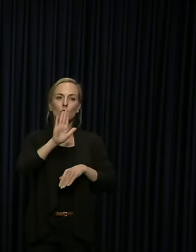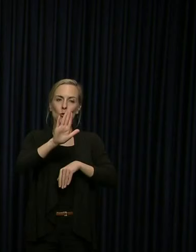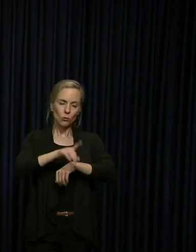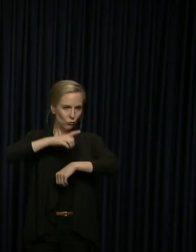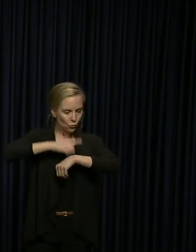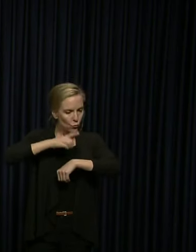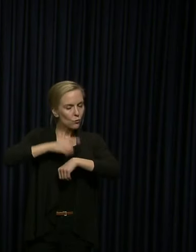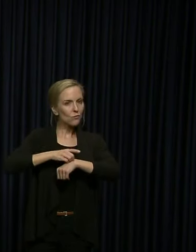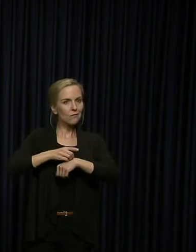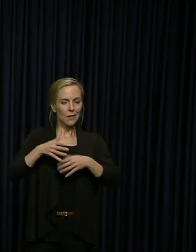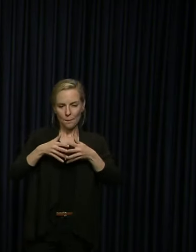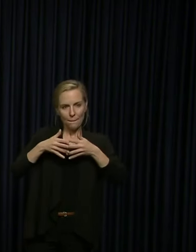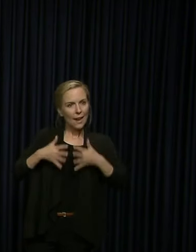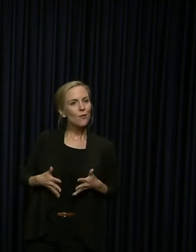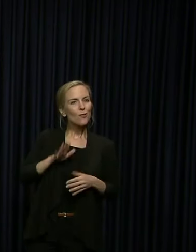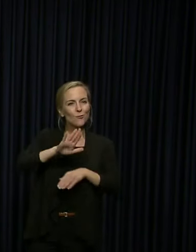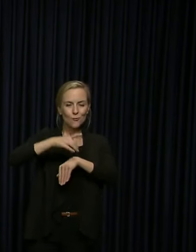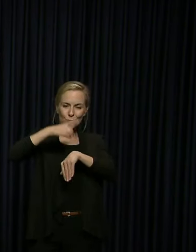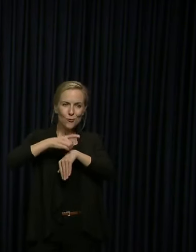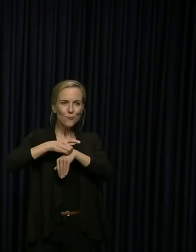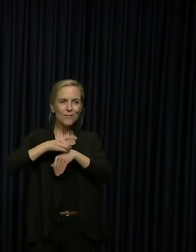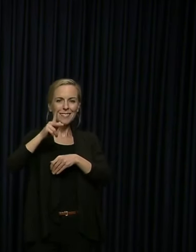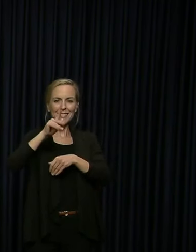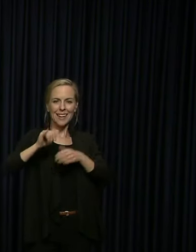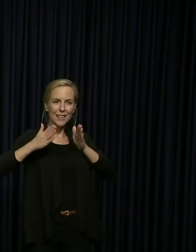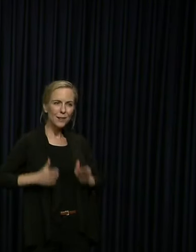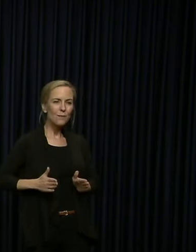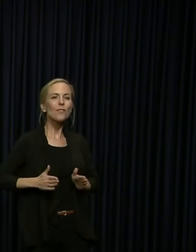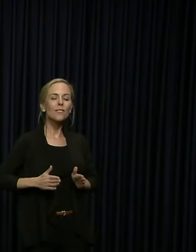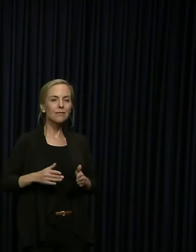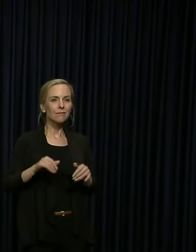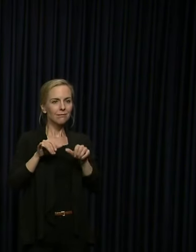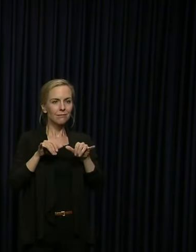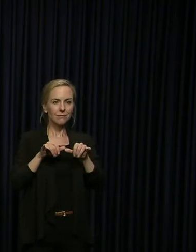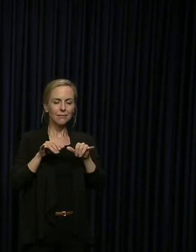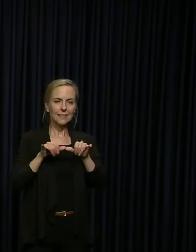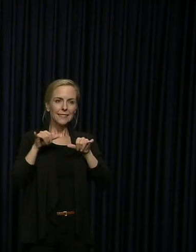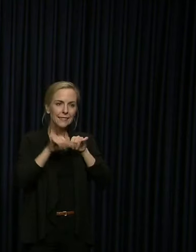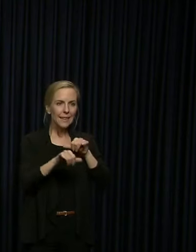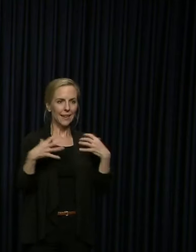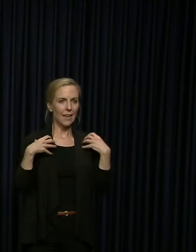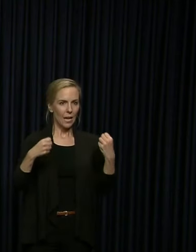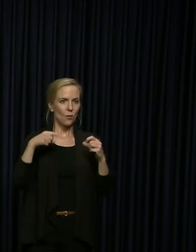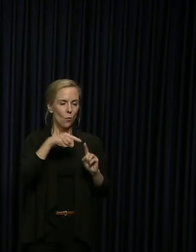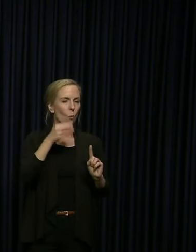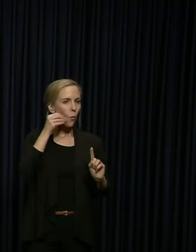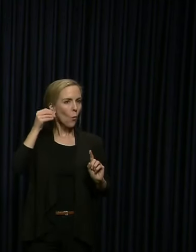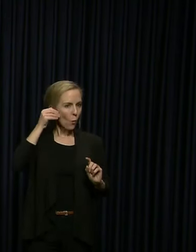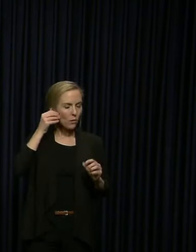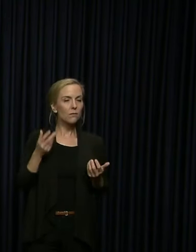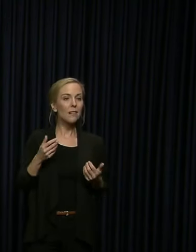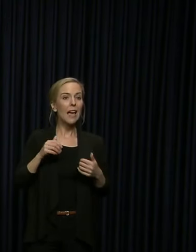YOU TOO. IF YOU ARE PULLING UP AT A STORE, IF YOU ARE GOING OUT FOR A RUN AND THERE IS A BIG CROWD THERE, GO BACK HOME.